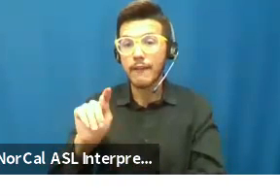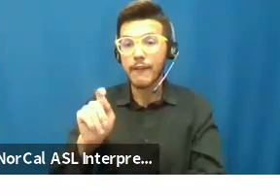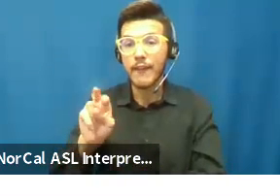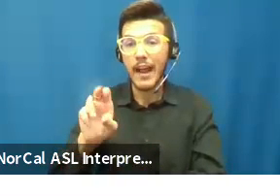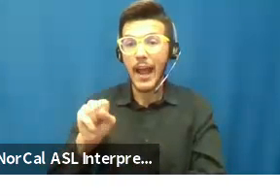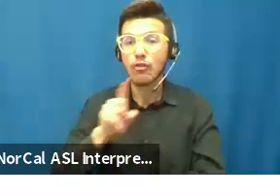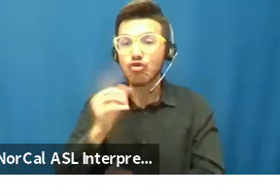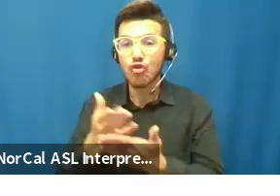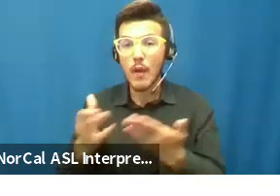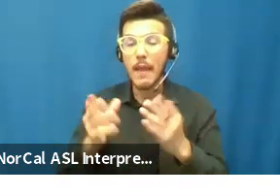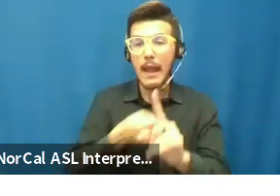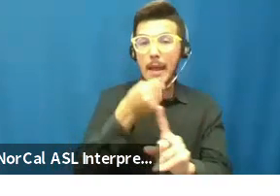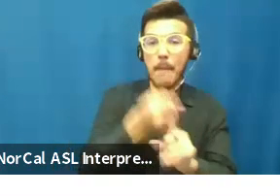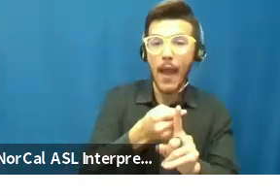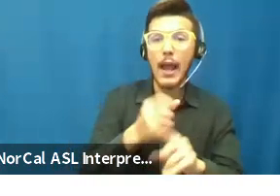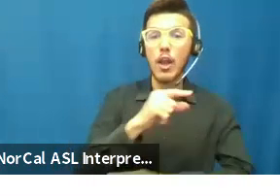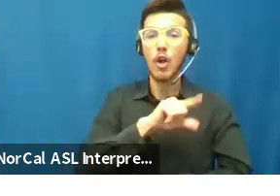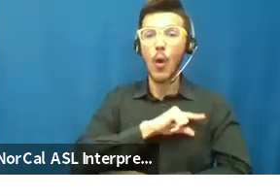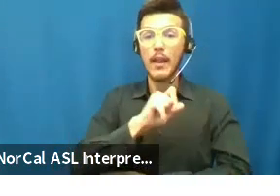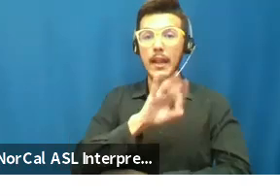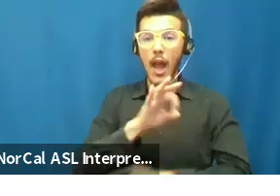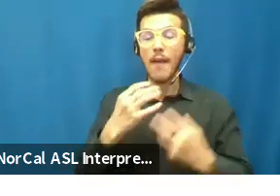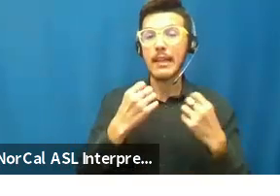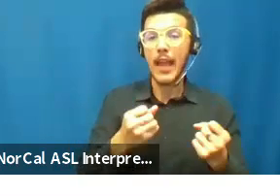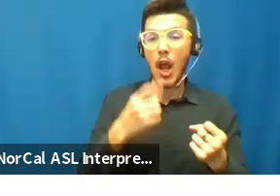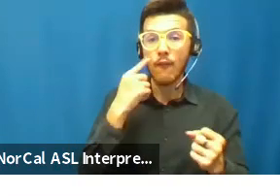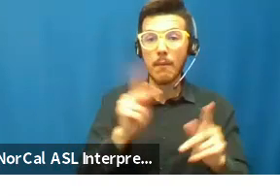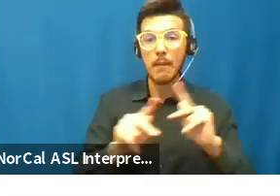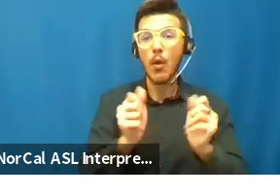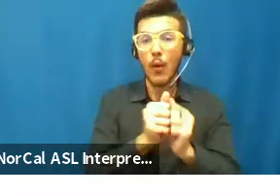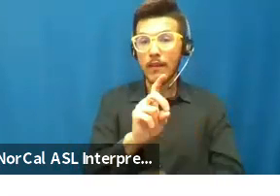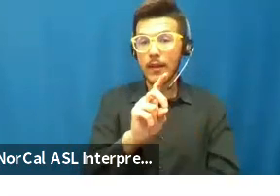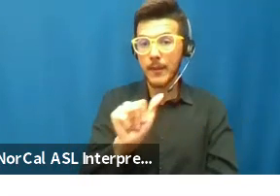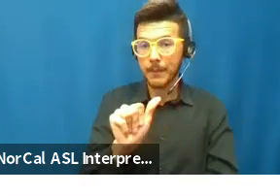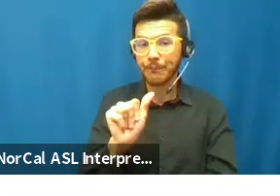of care for individuals with disabilities. Dr. Morris is a founder and director of